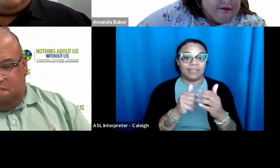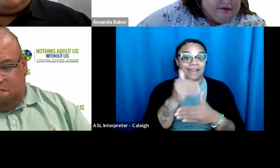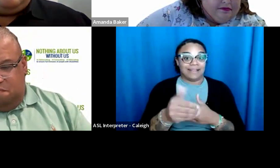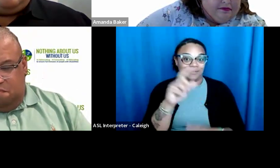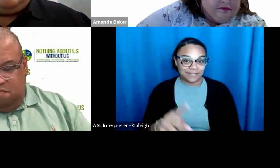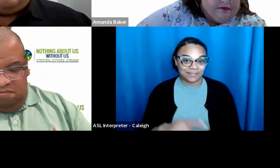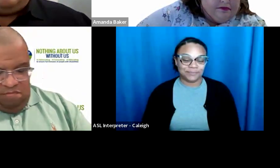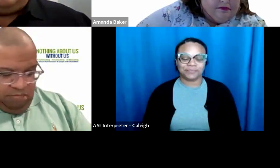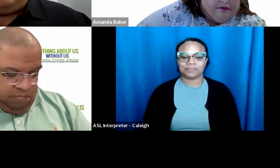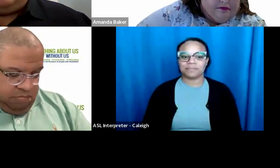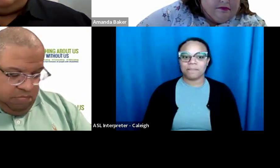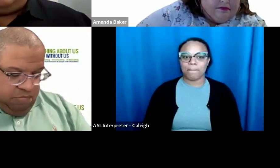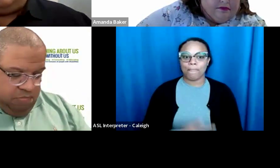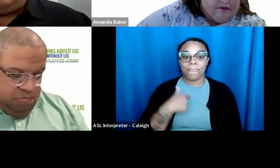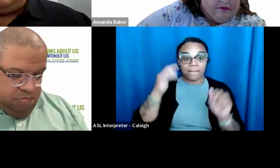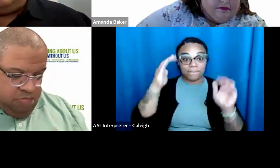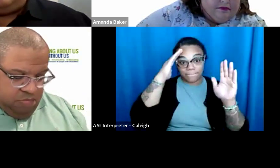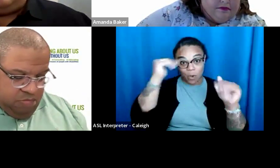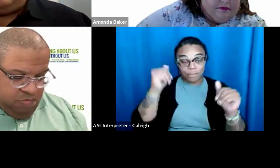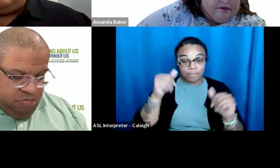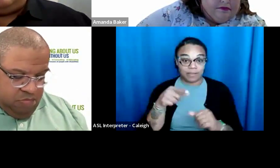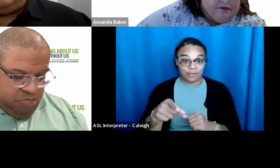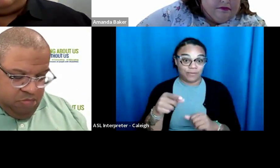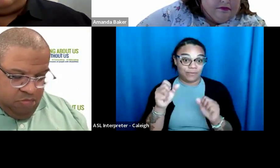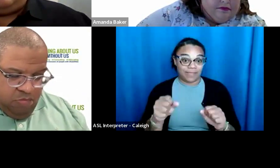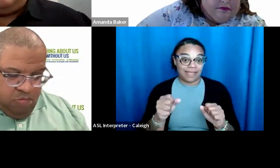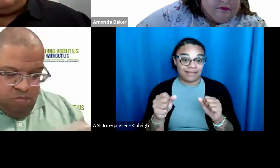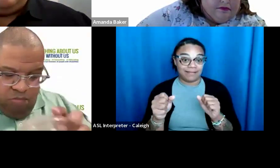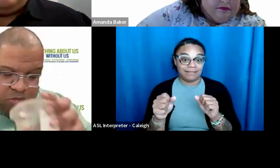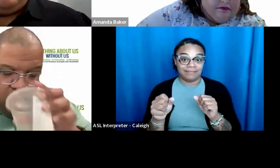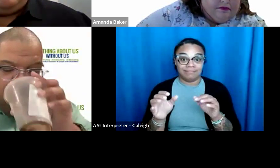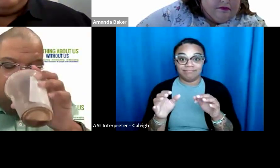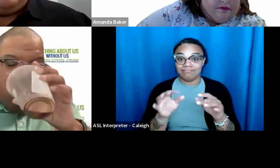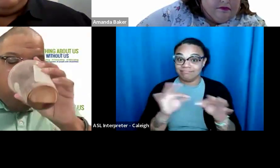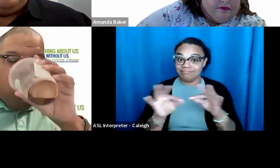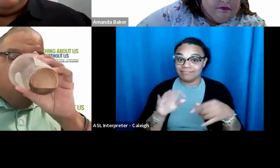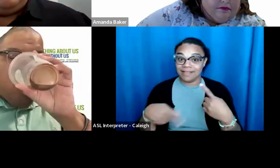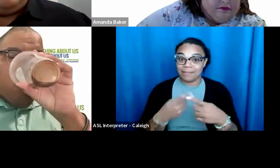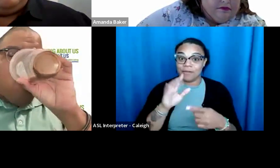'cause I kind of am hoping for y'all to speak to that kind of community aspect